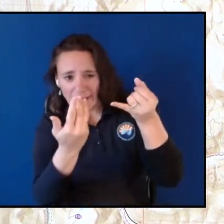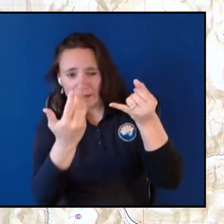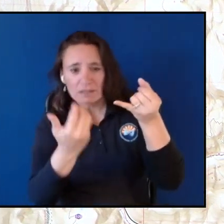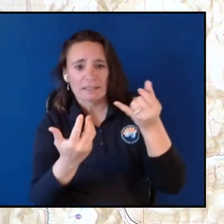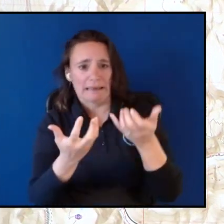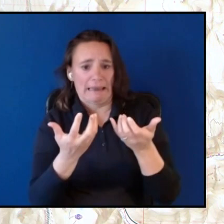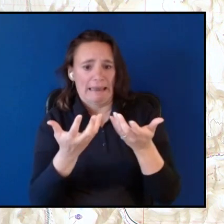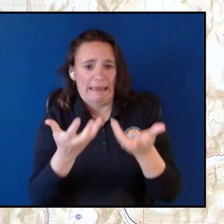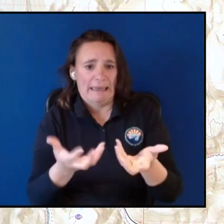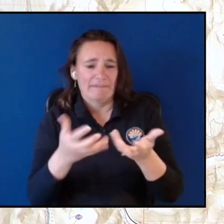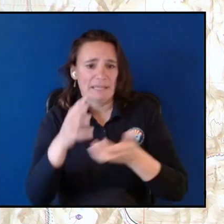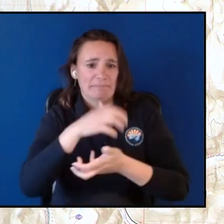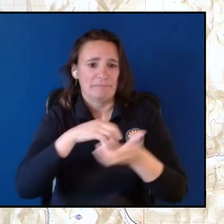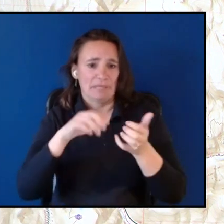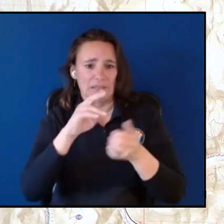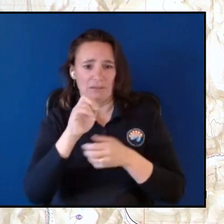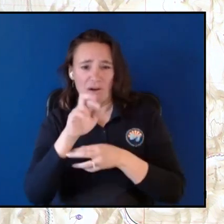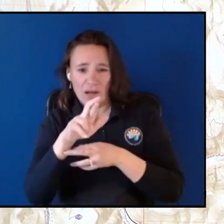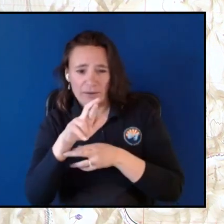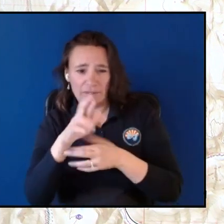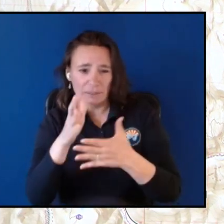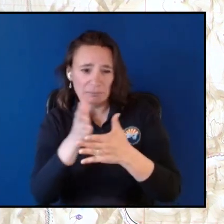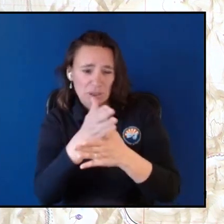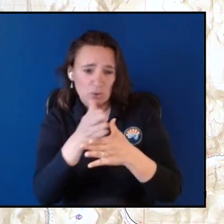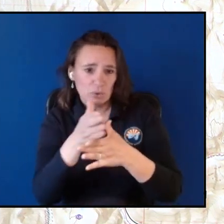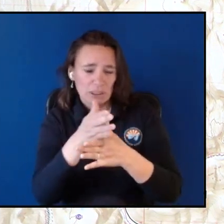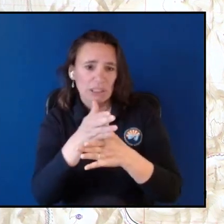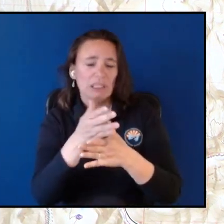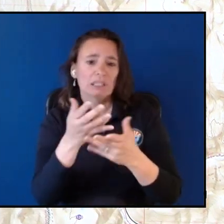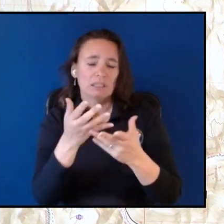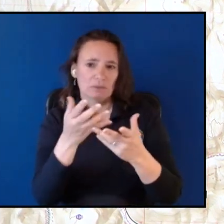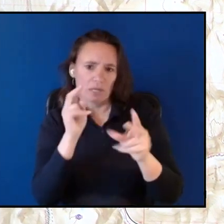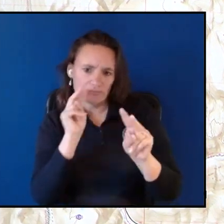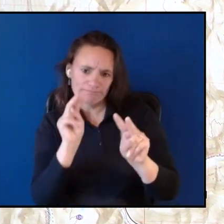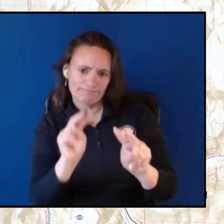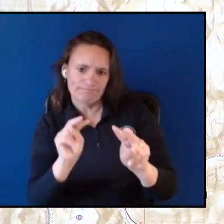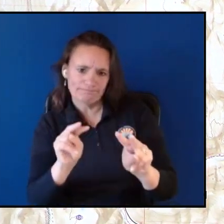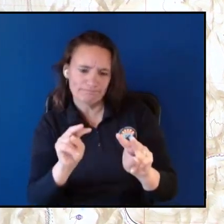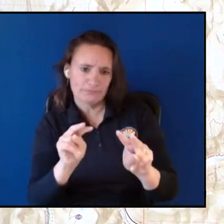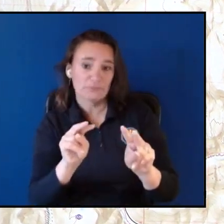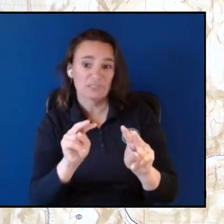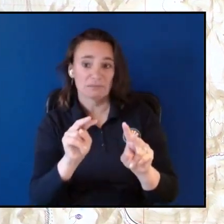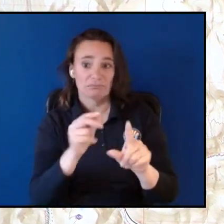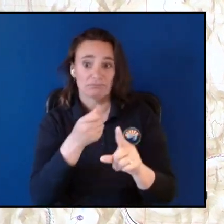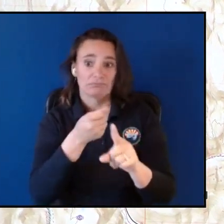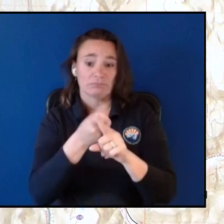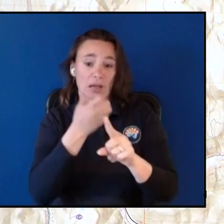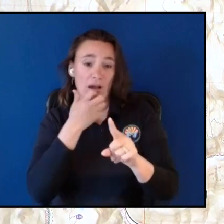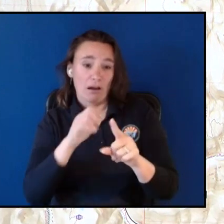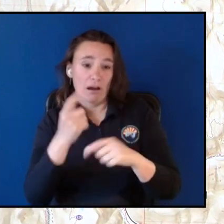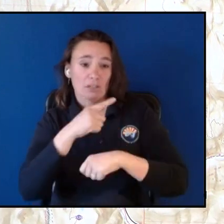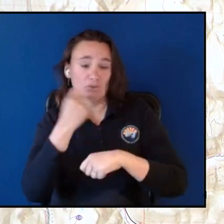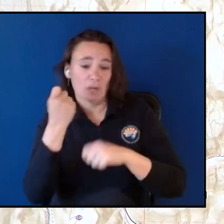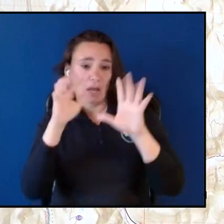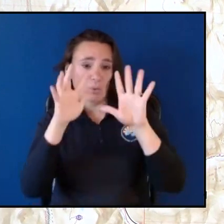going to want to pay more attention to those because we get hotter dryer weather. There's the potential of that stuff moving around in there even if it doesn't show up on